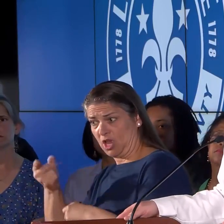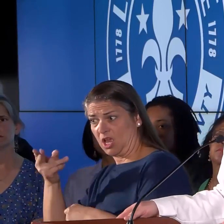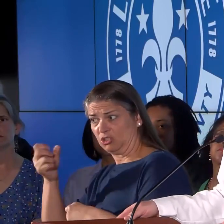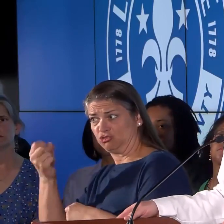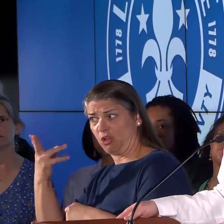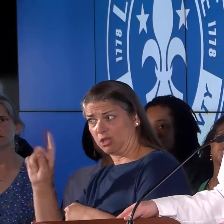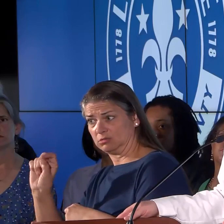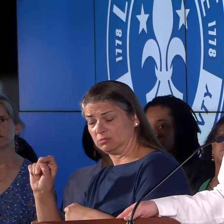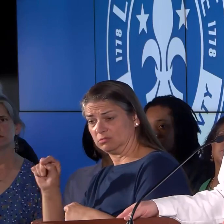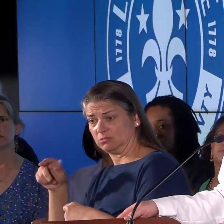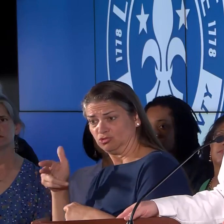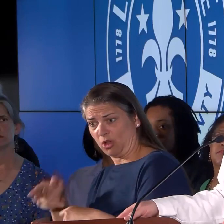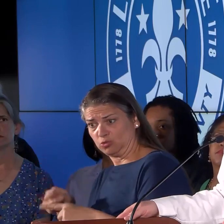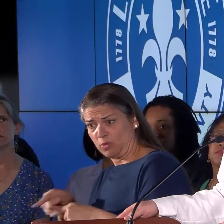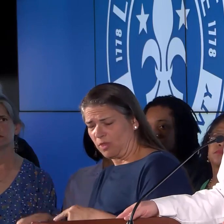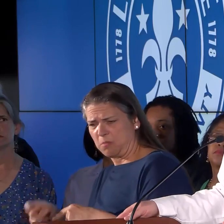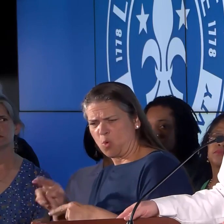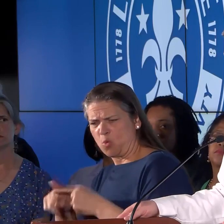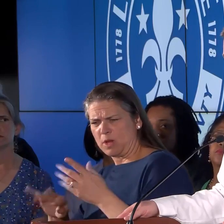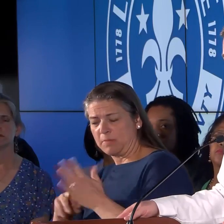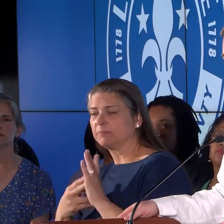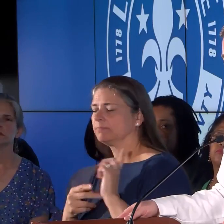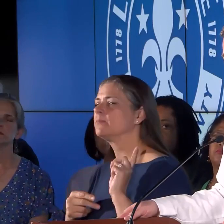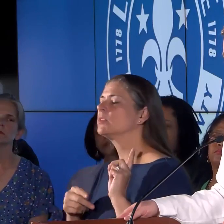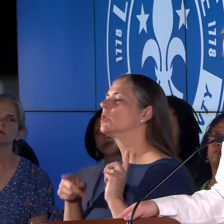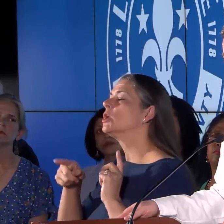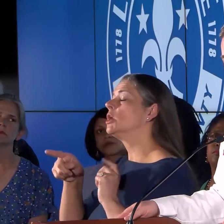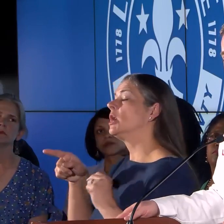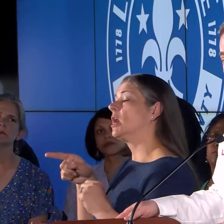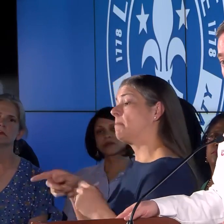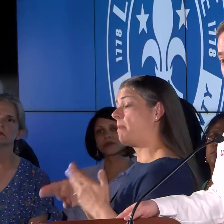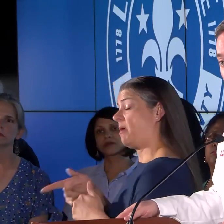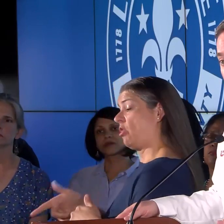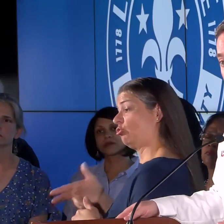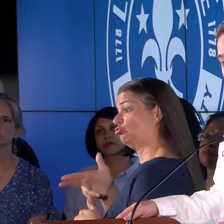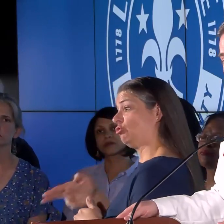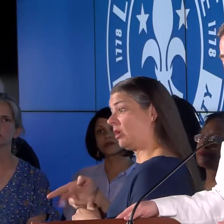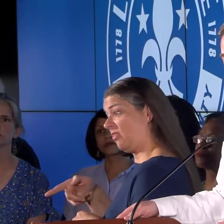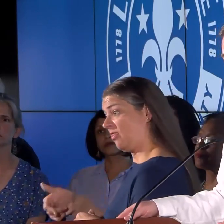unlike threatening yes you can have gunshot wounds that are non-life-threatening correct